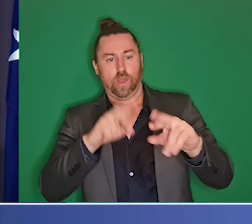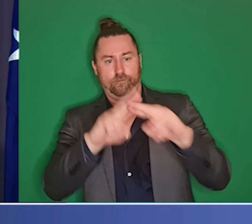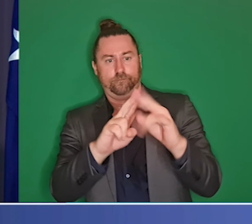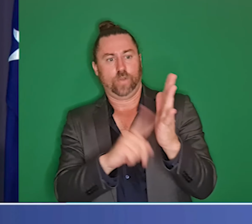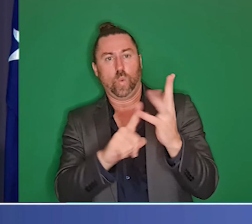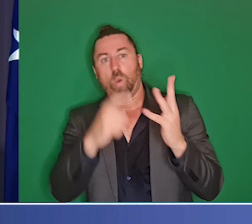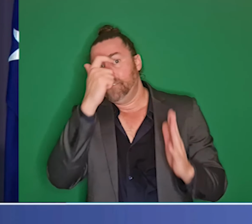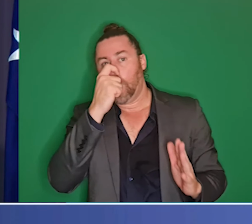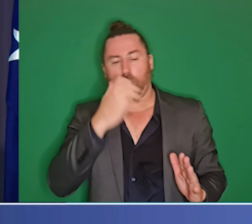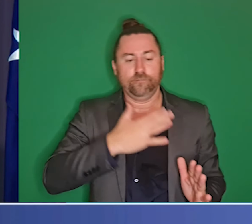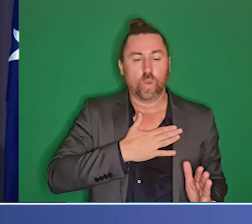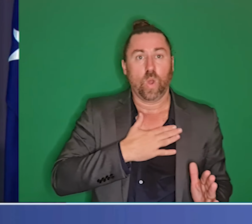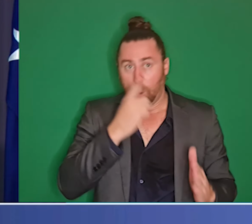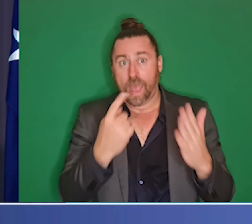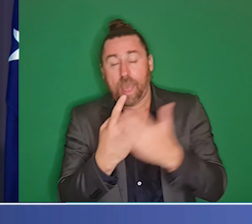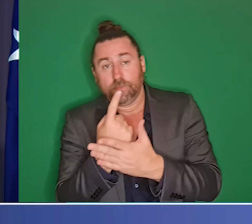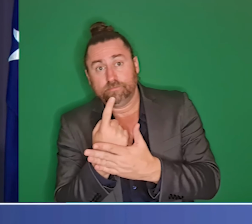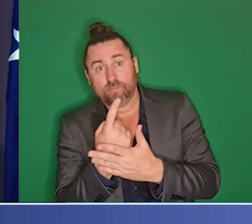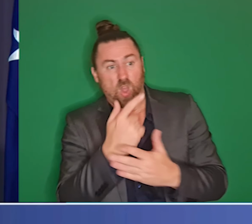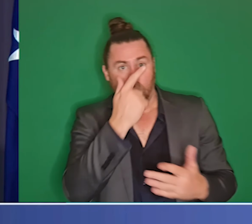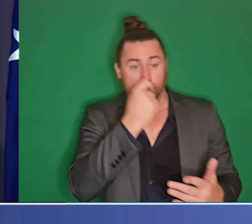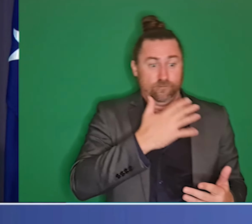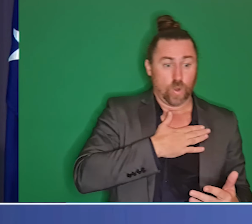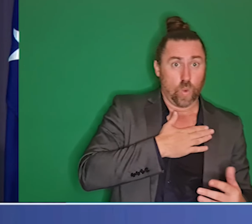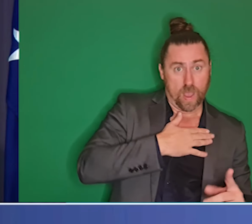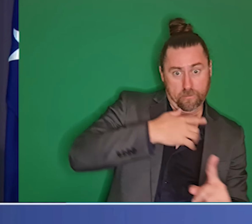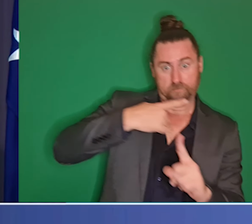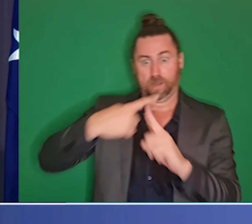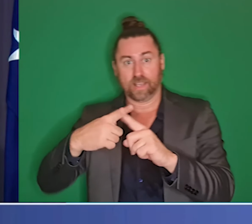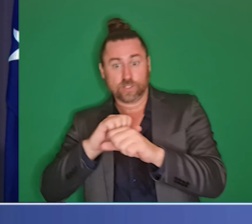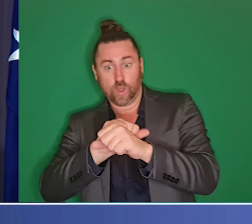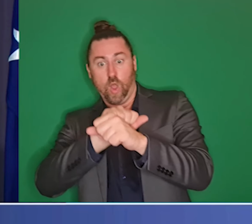And flu and coronavirus together, as is being seen in several countries,